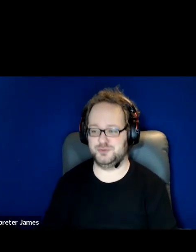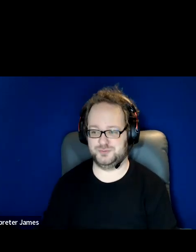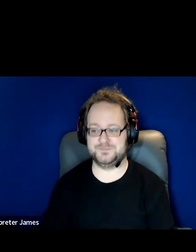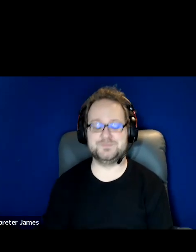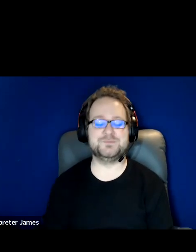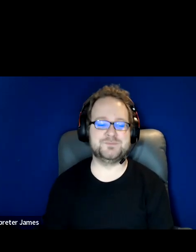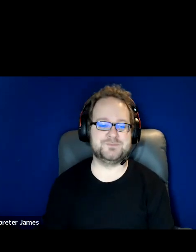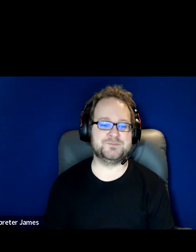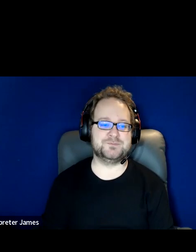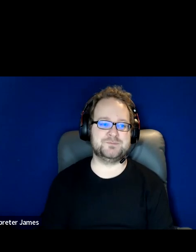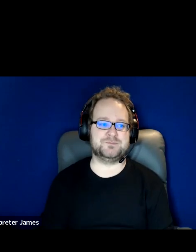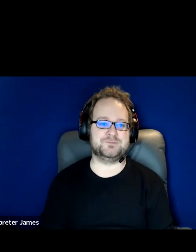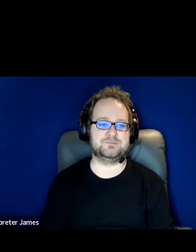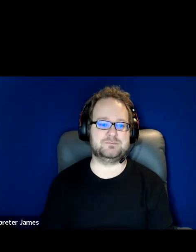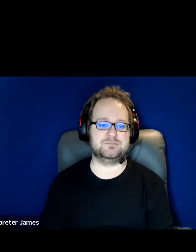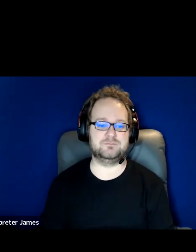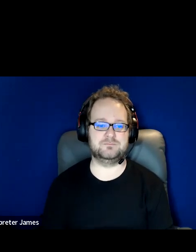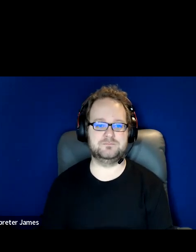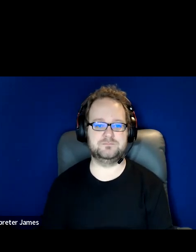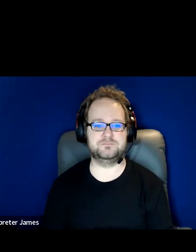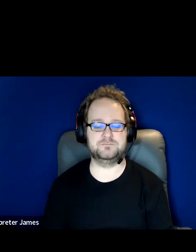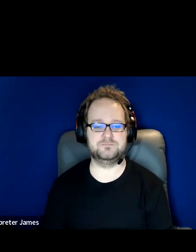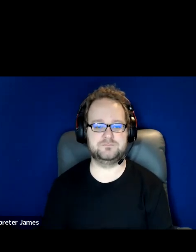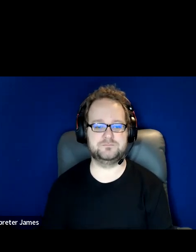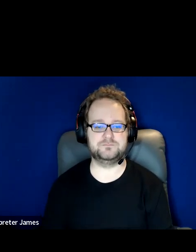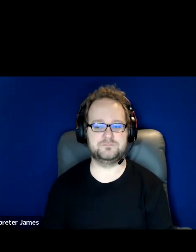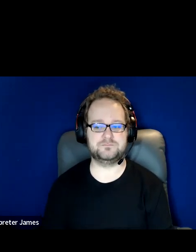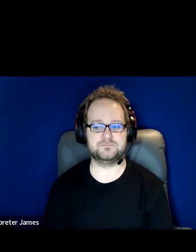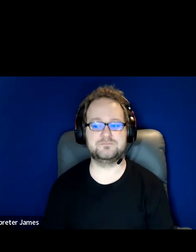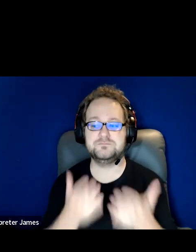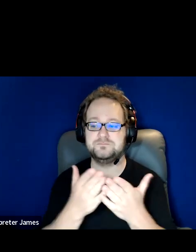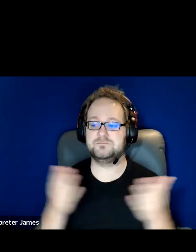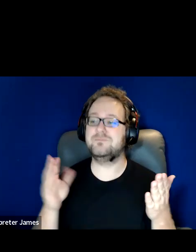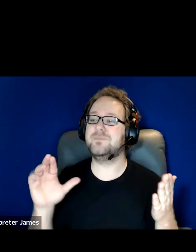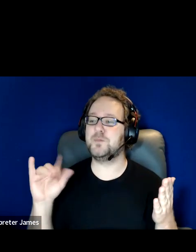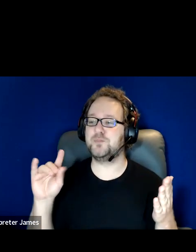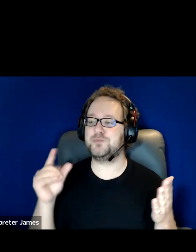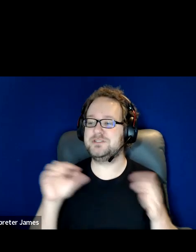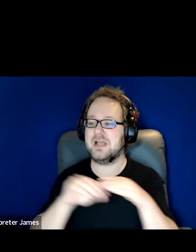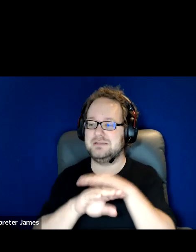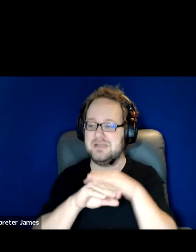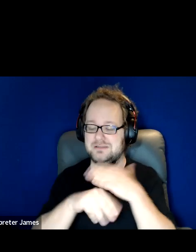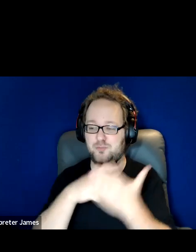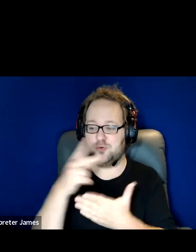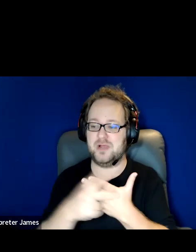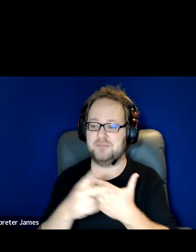Next slide. This bridge access program is -- gets us one step closer to